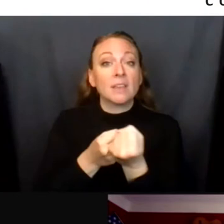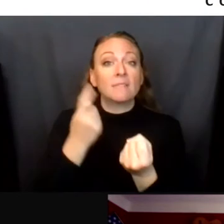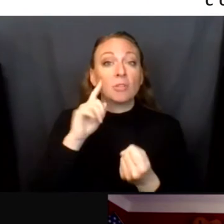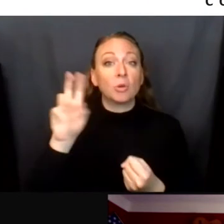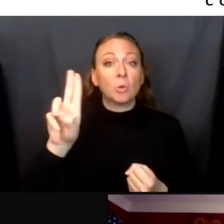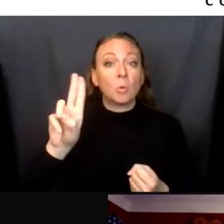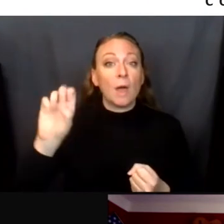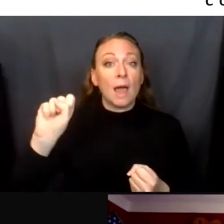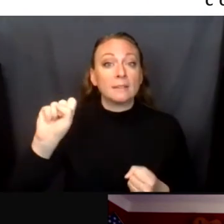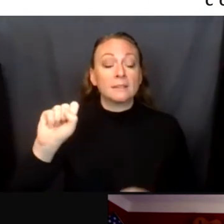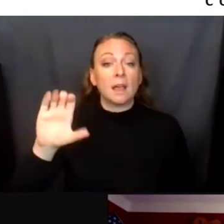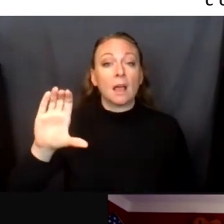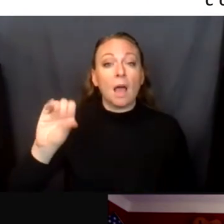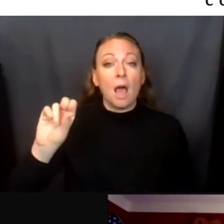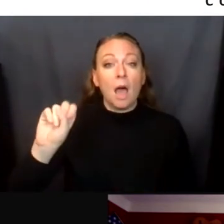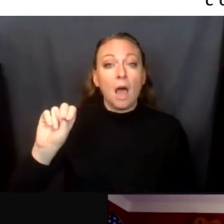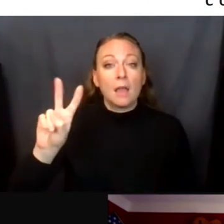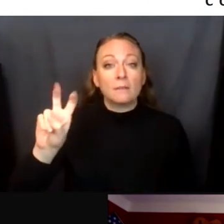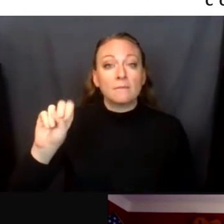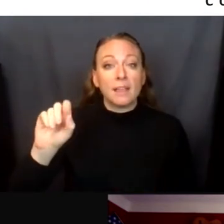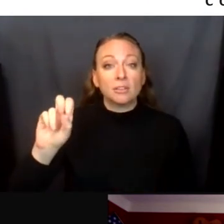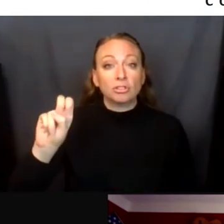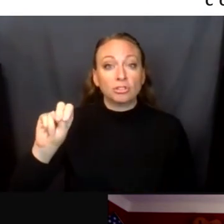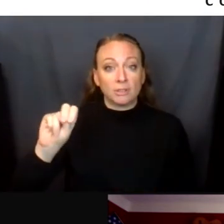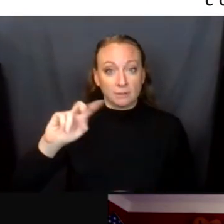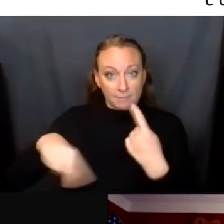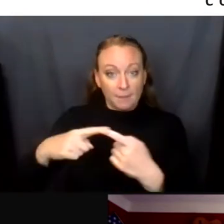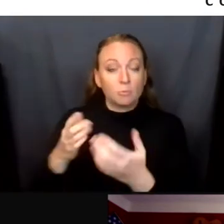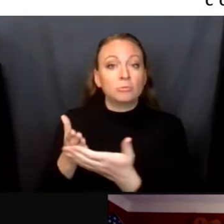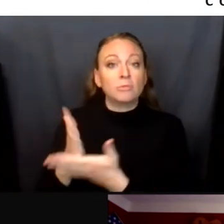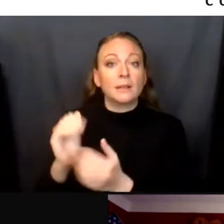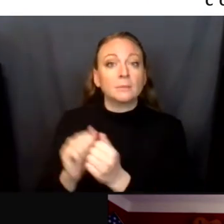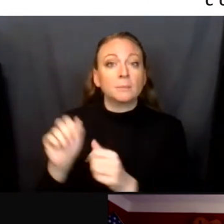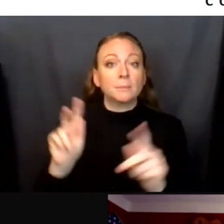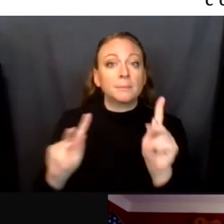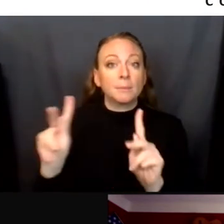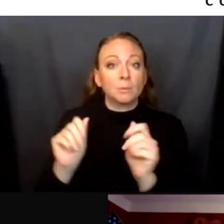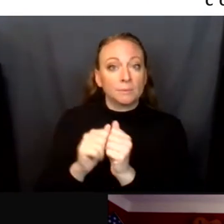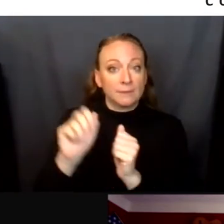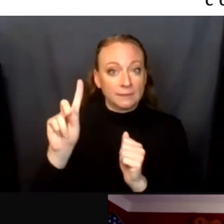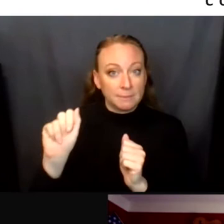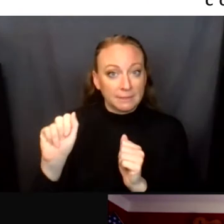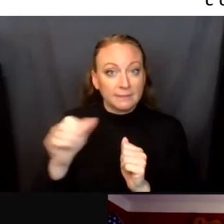on the rights of persons with disabilities, and convincing President Bill Clinton